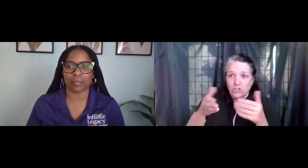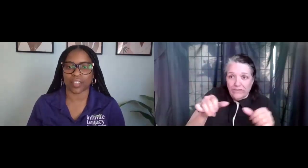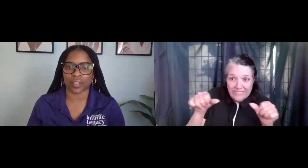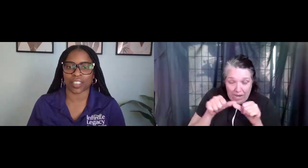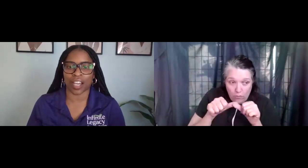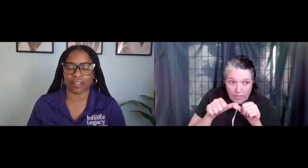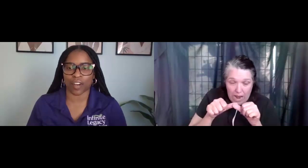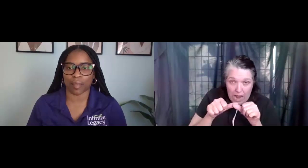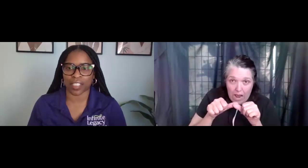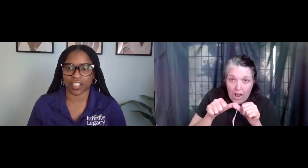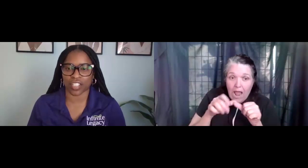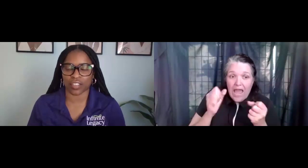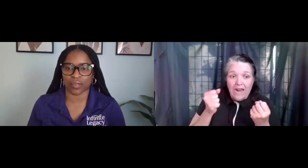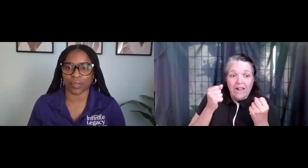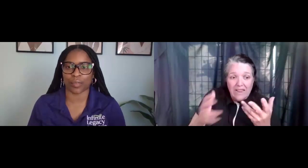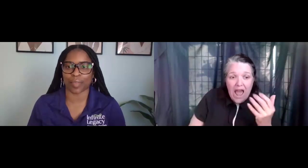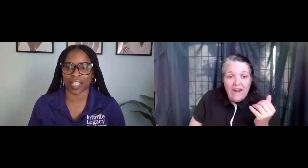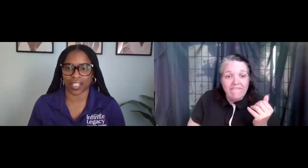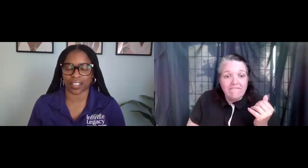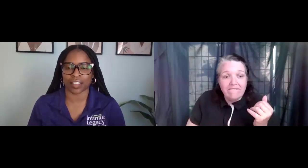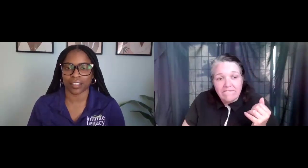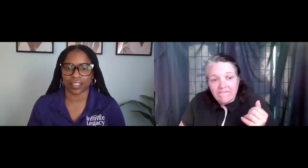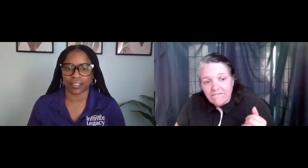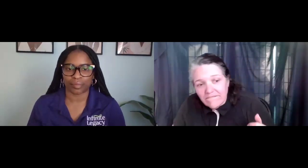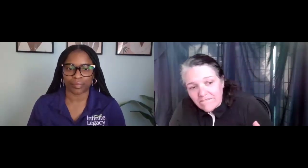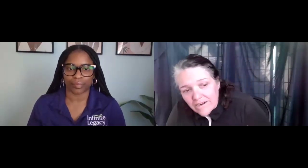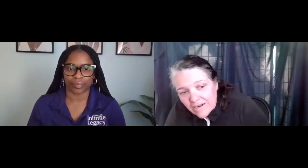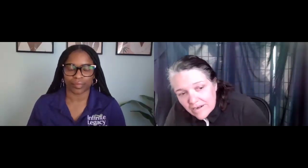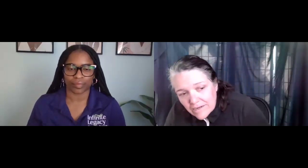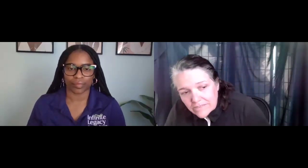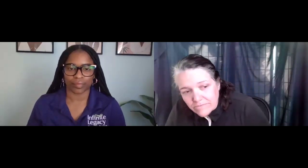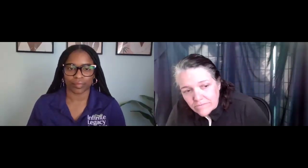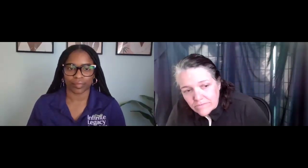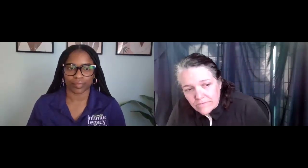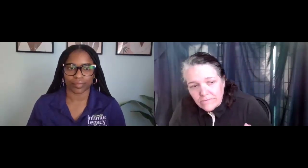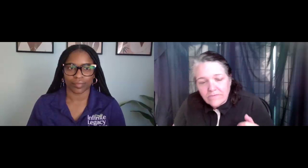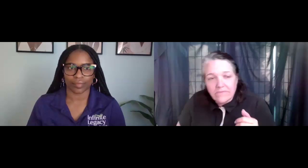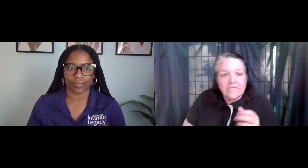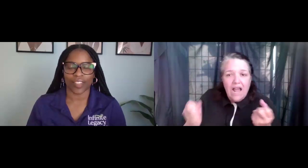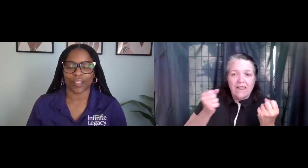and we do a lot of our messaging through media. .